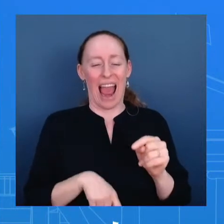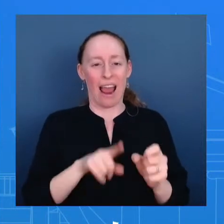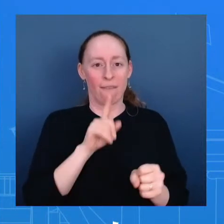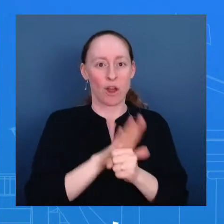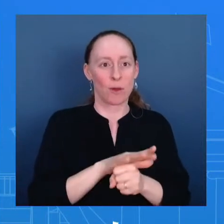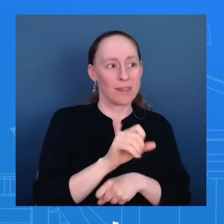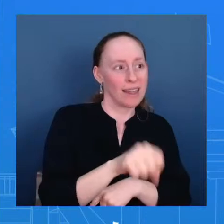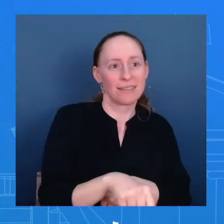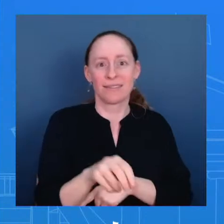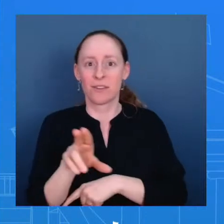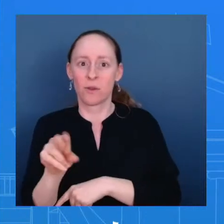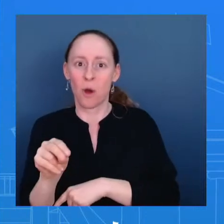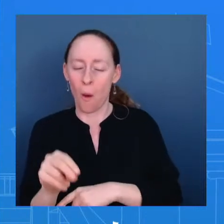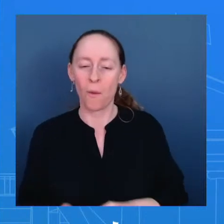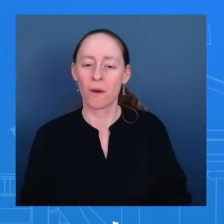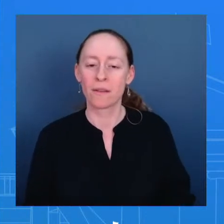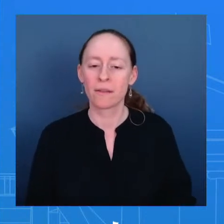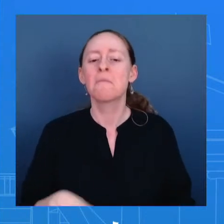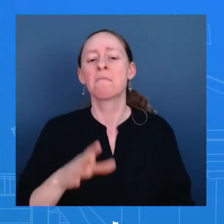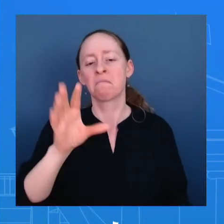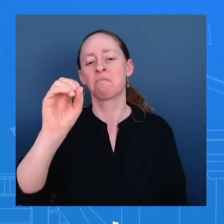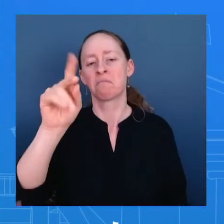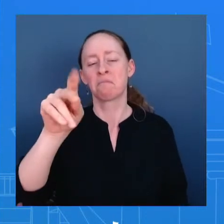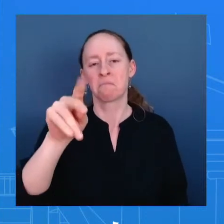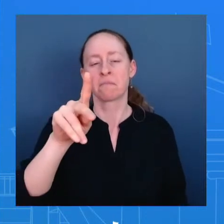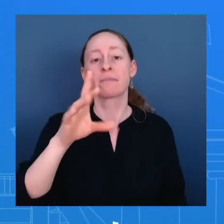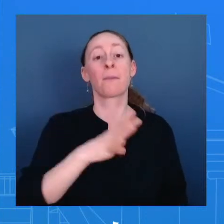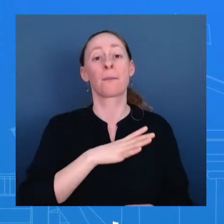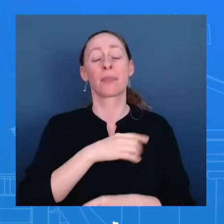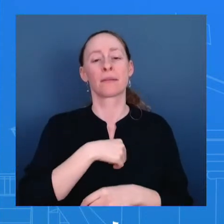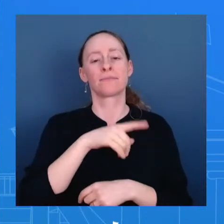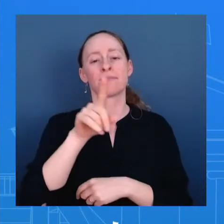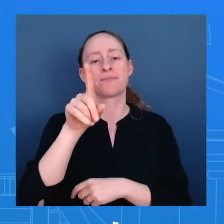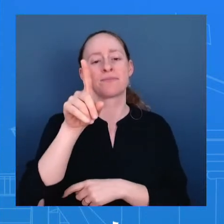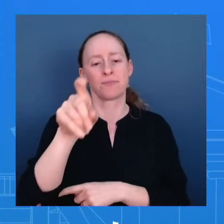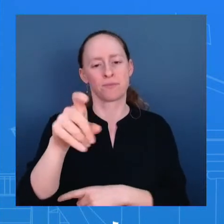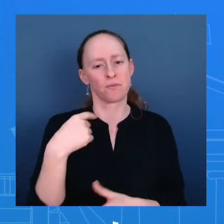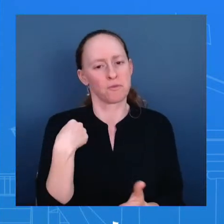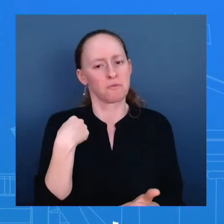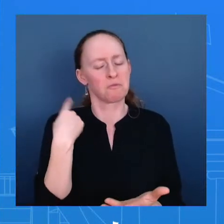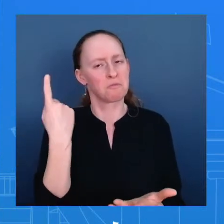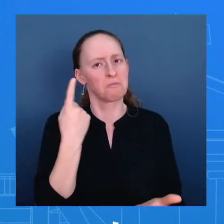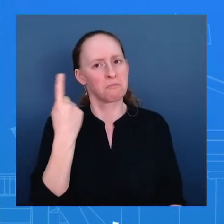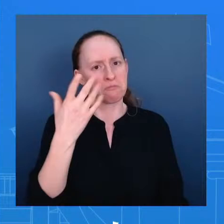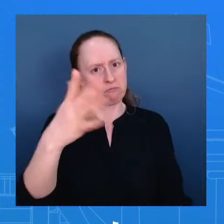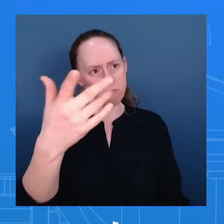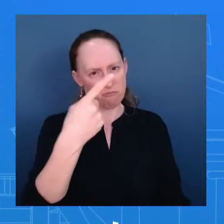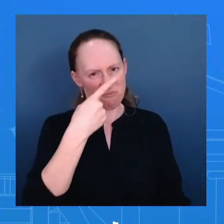and basically tell us that -- if the White House believes this deal could happen --